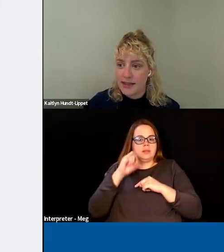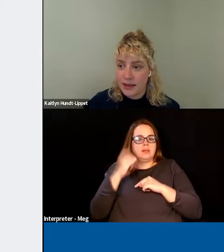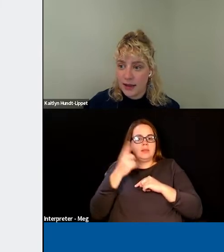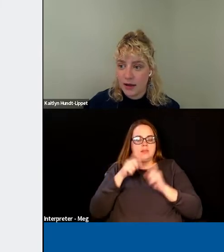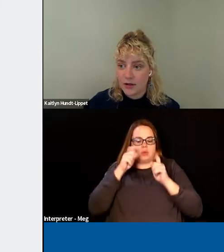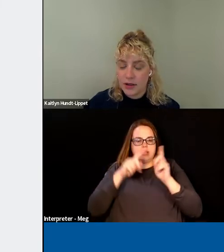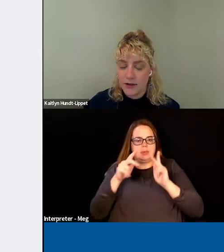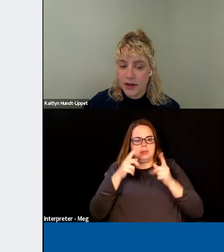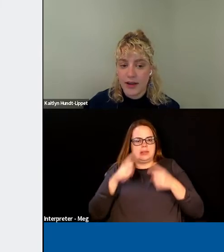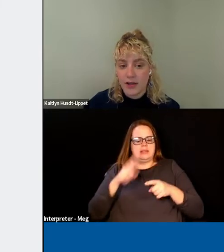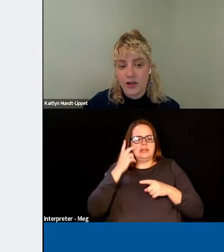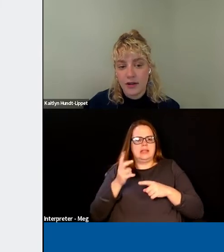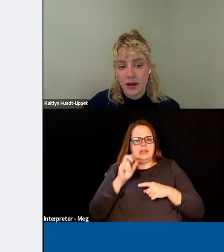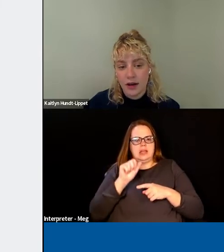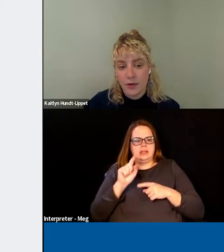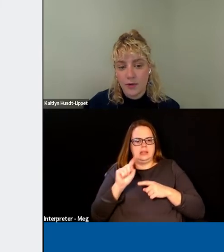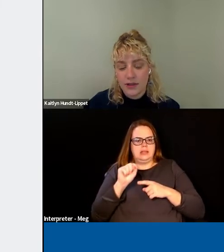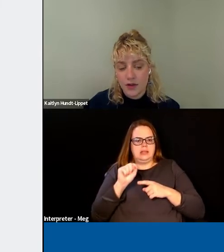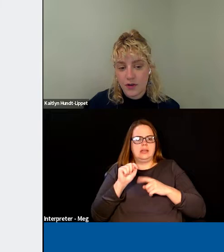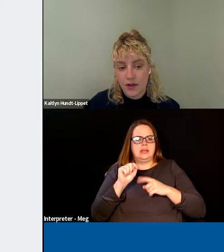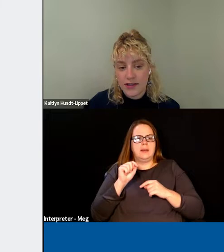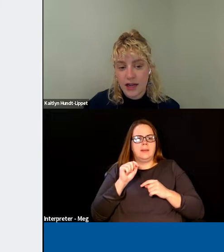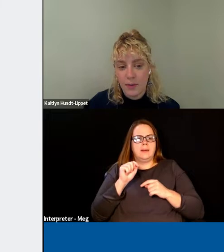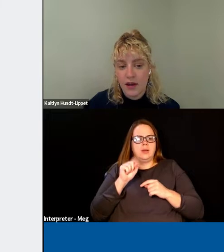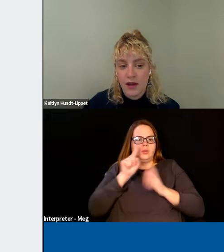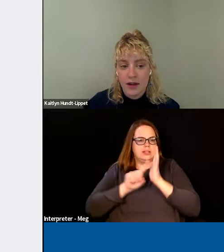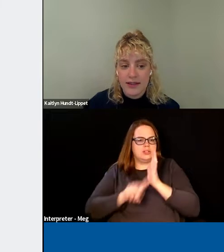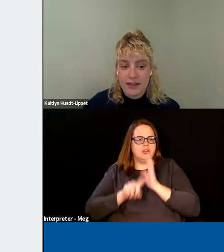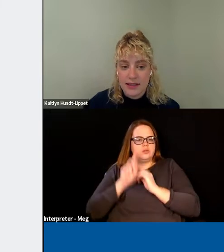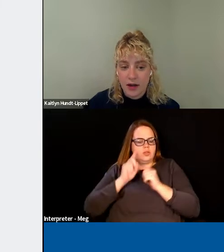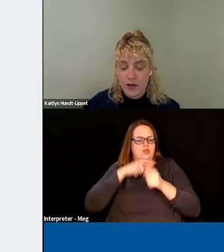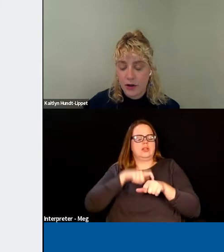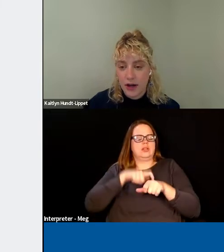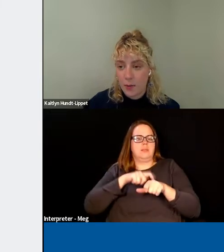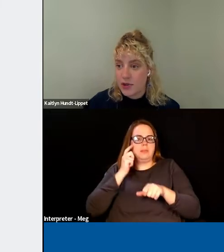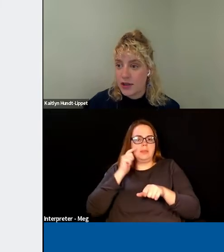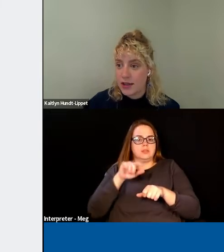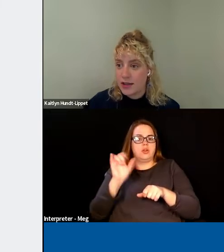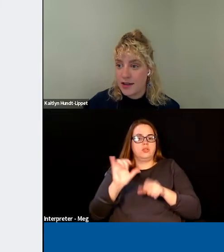when they see alternative navigation research for the first time. This is also a great opportunity